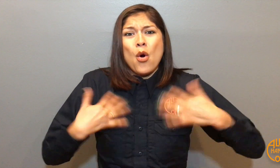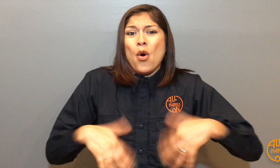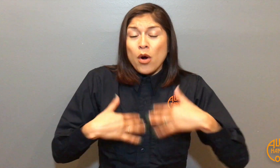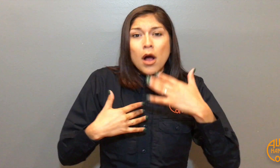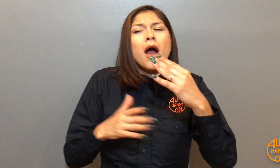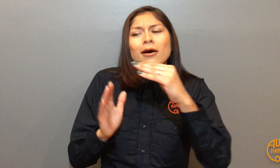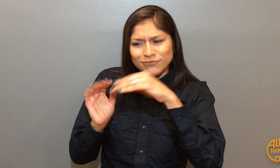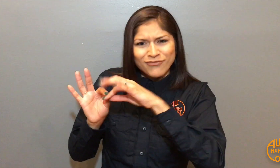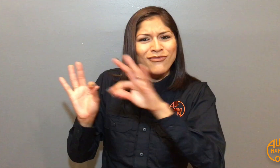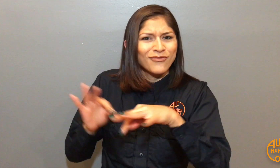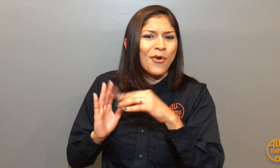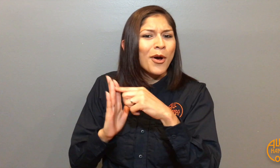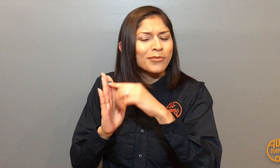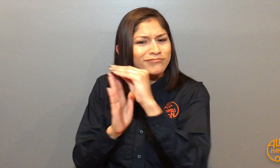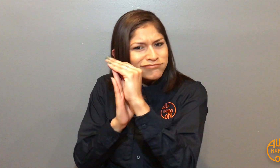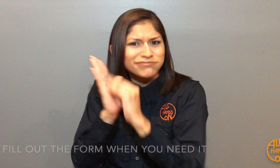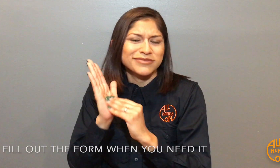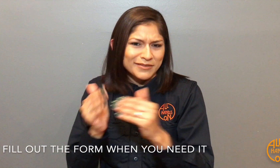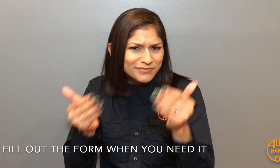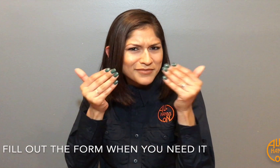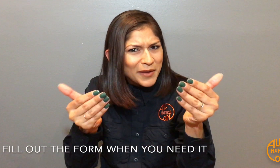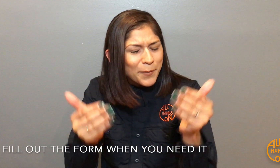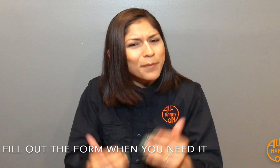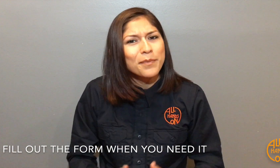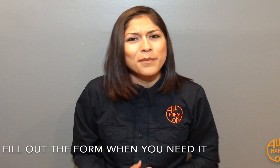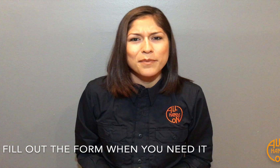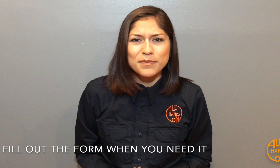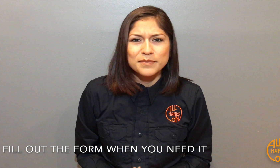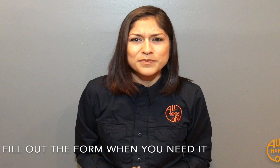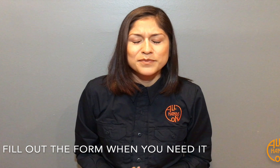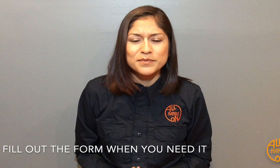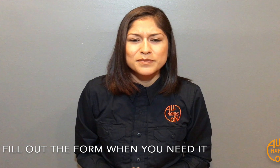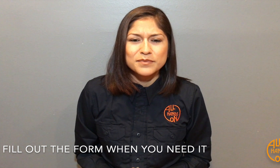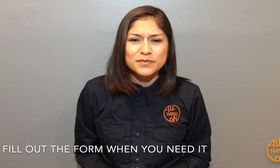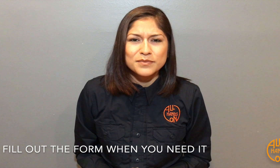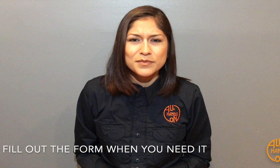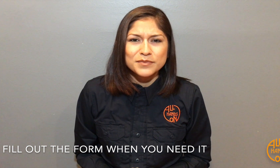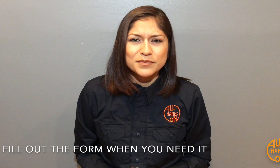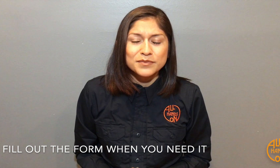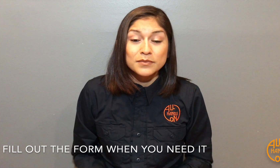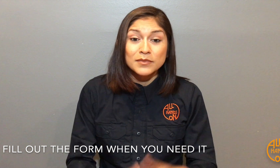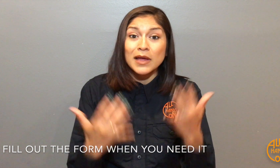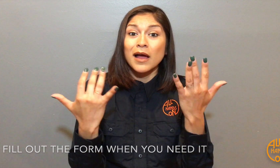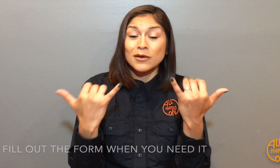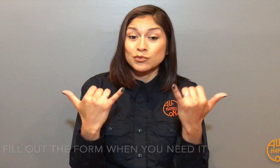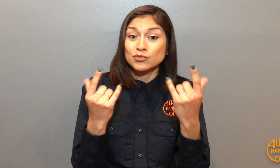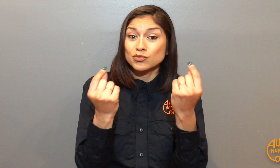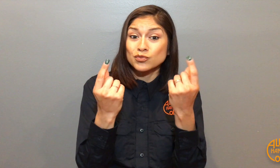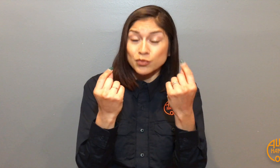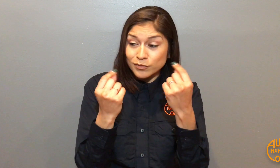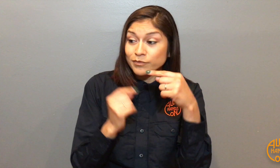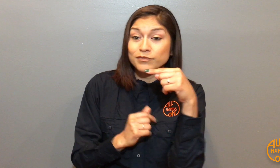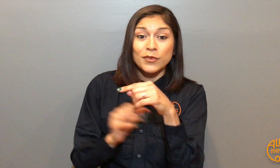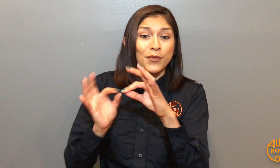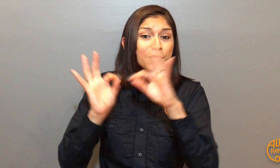you want to have the form readily available when you need it next